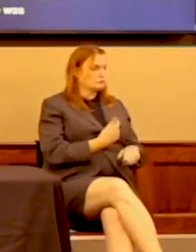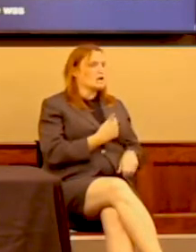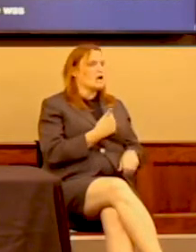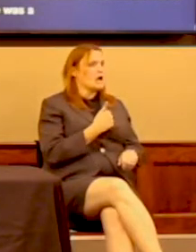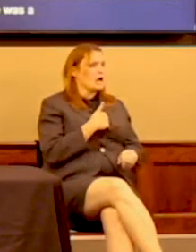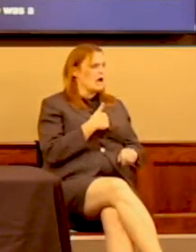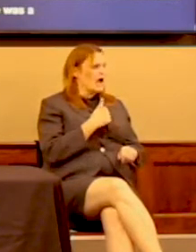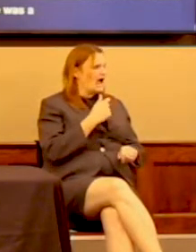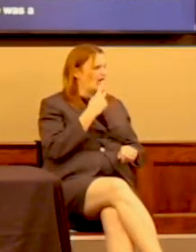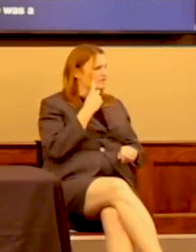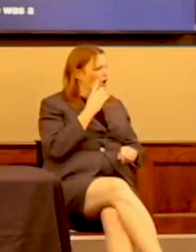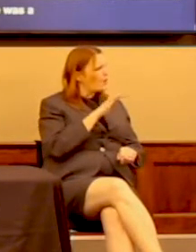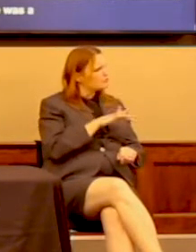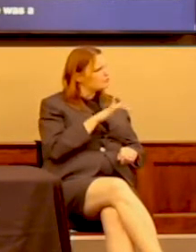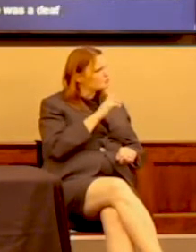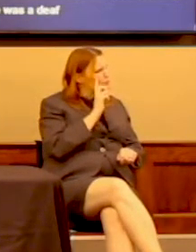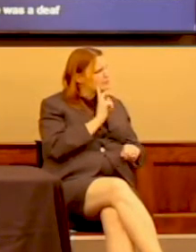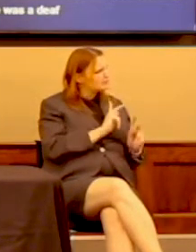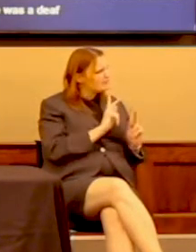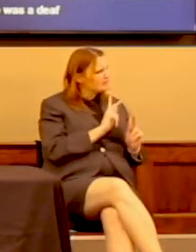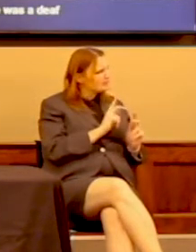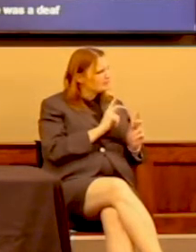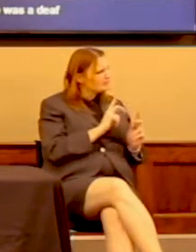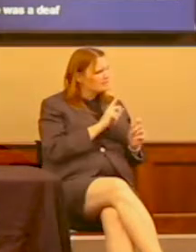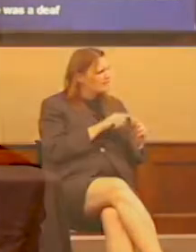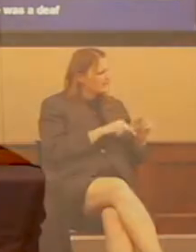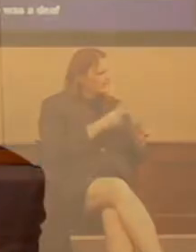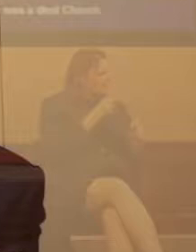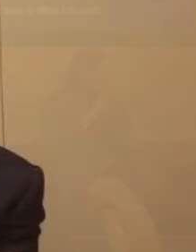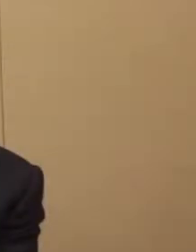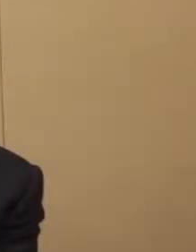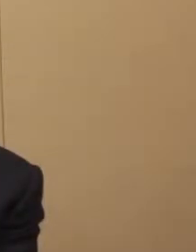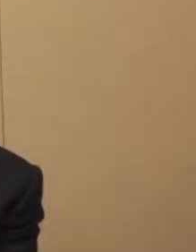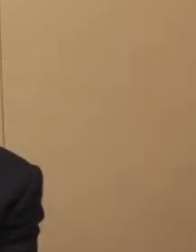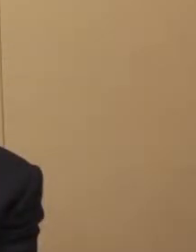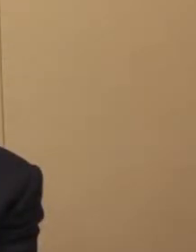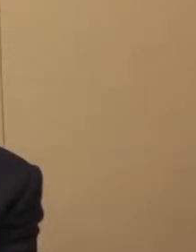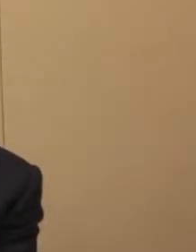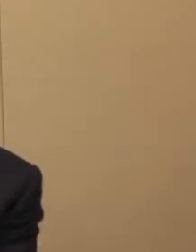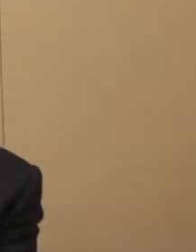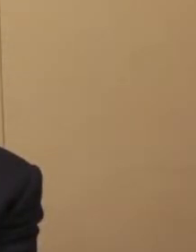people they can't hear what we do for them and second of all because I had